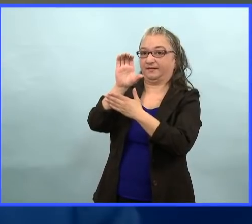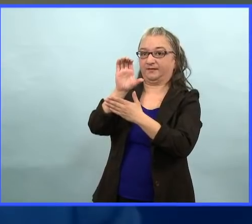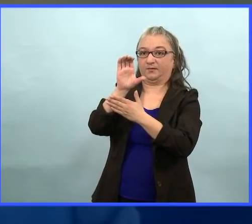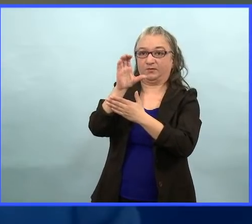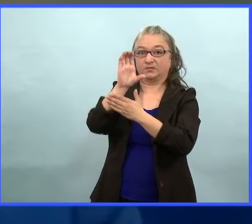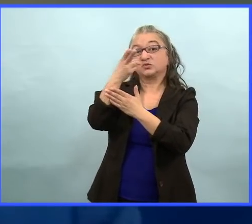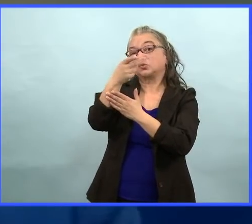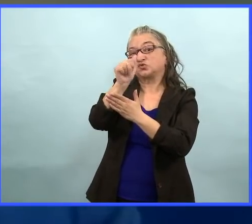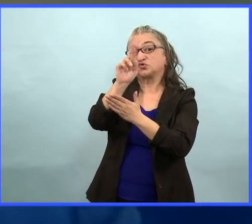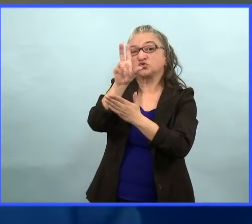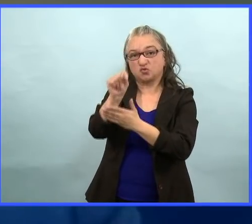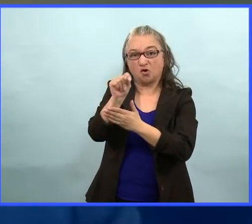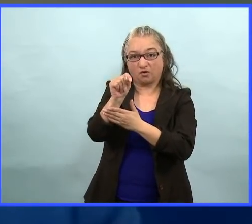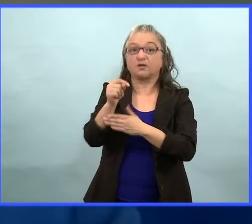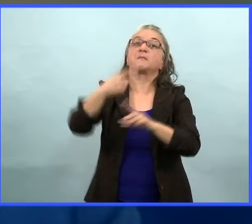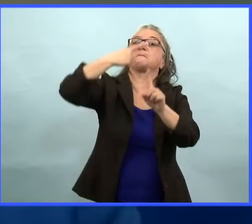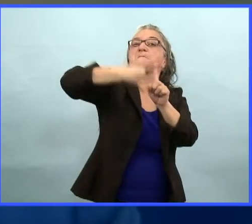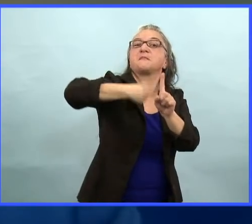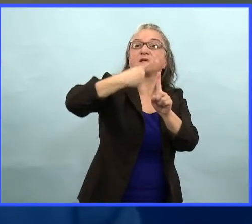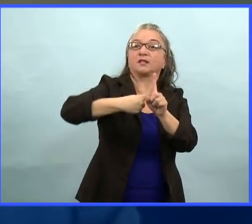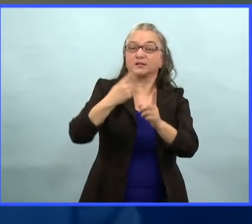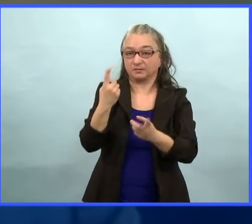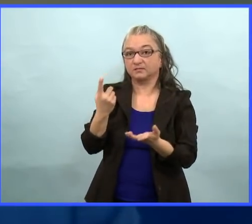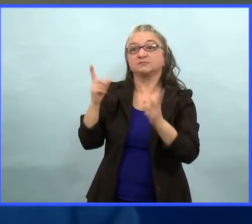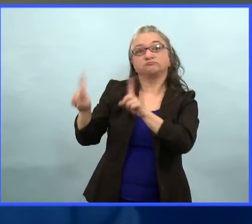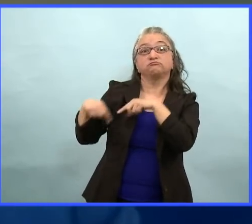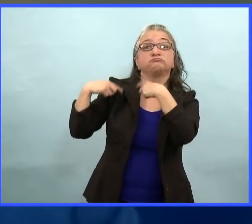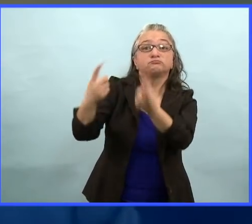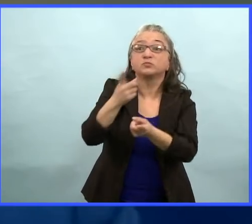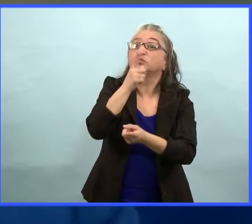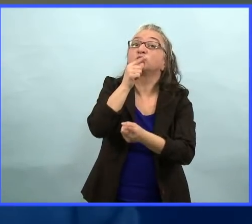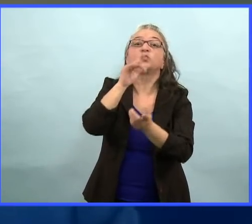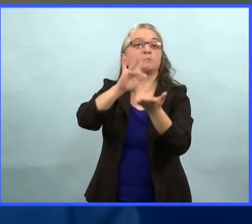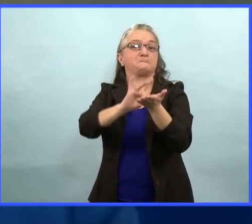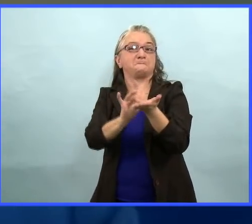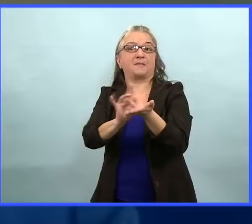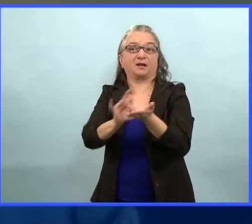by information experts who have been tasked with looking for a number of criteria